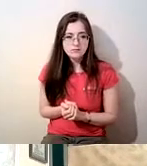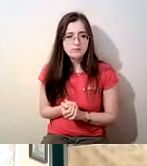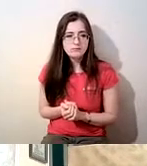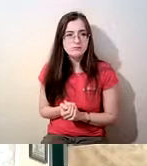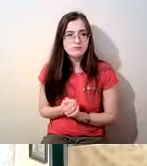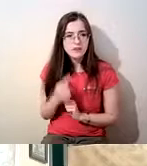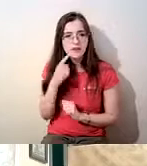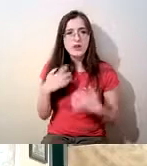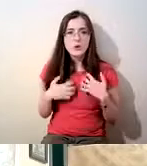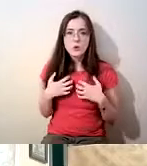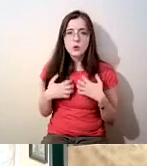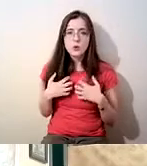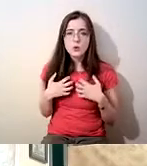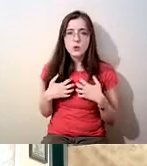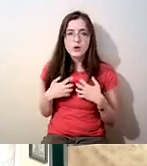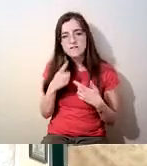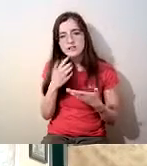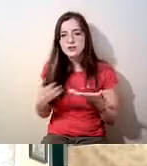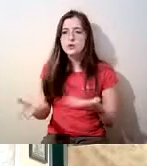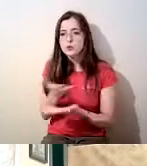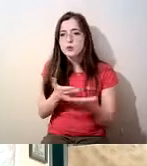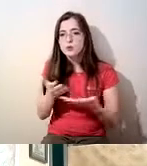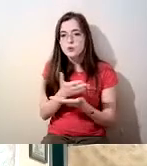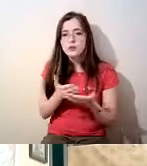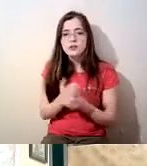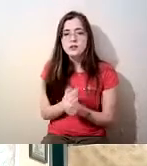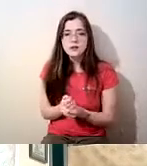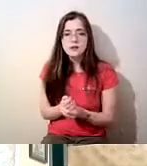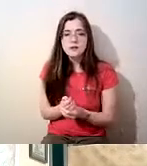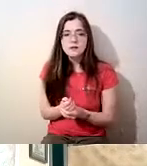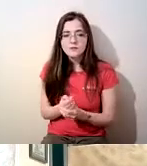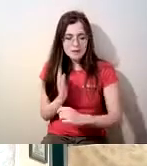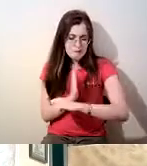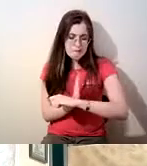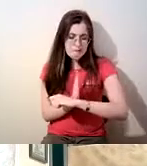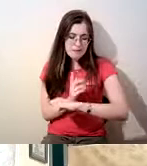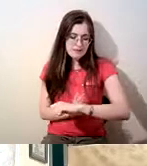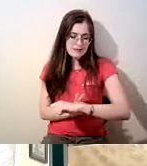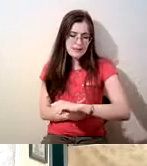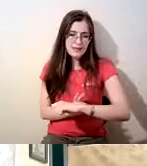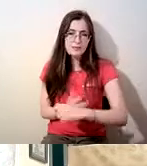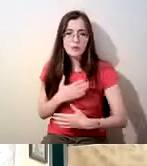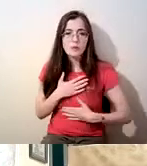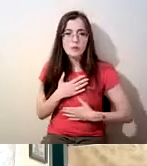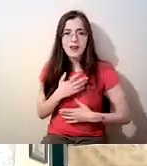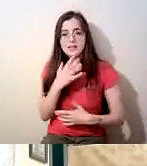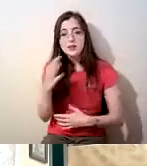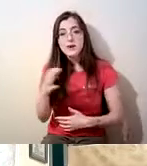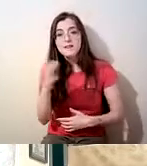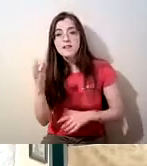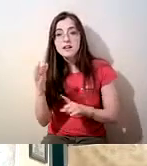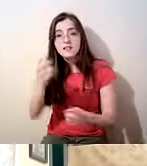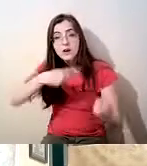interesting for us to share um i'm mindful of time and we would like to invite everybody if